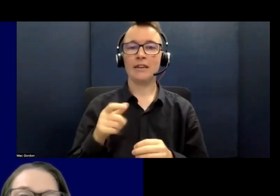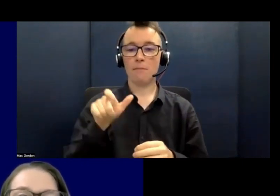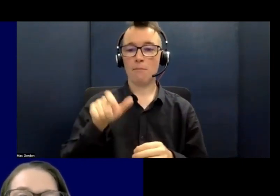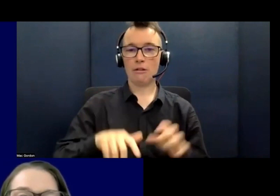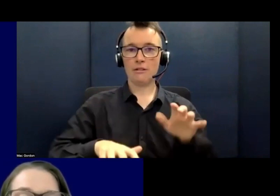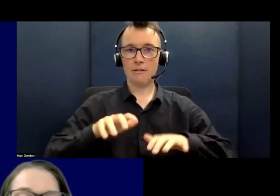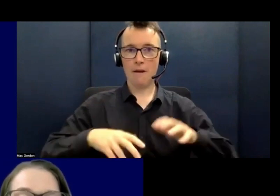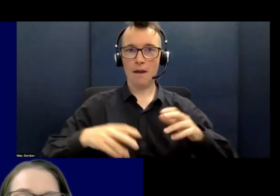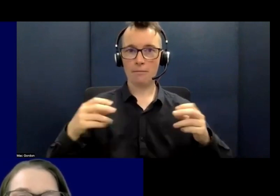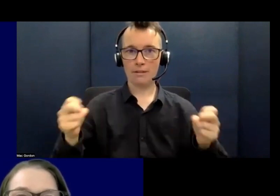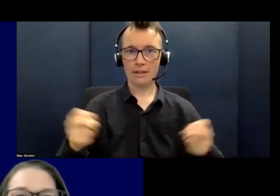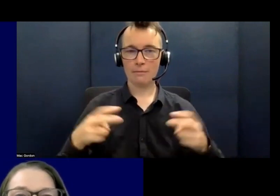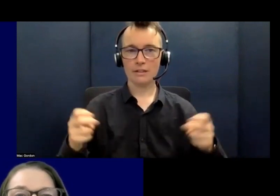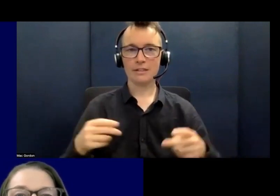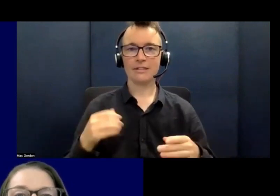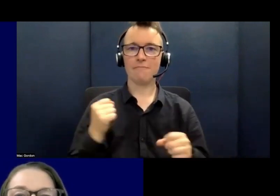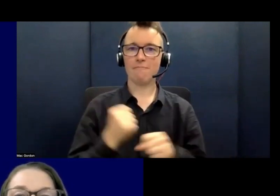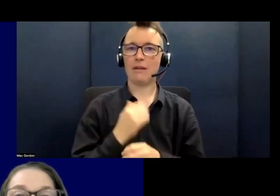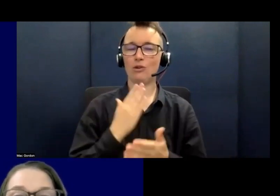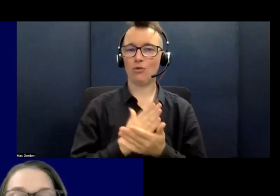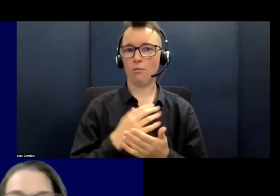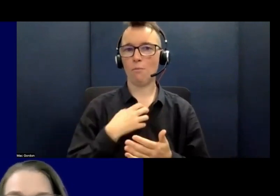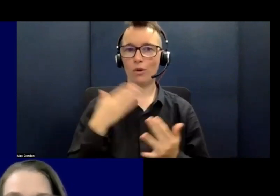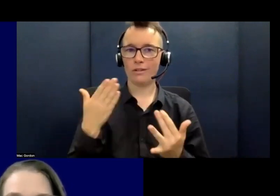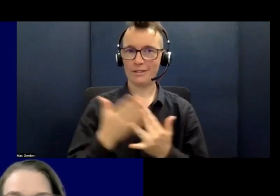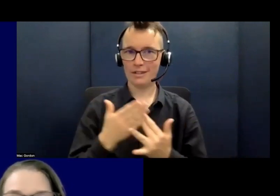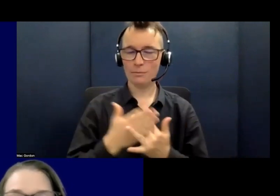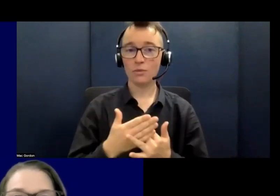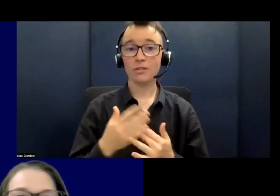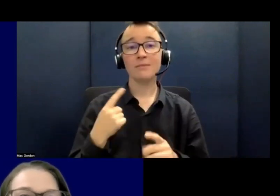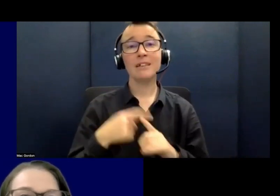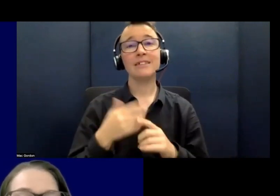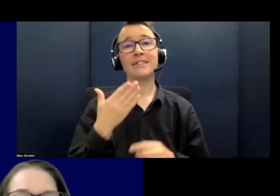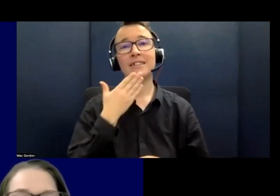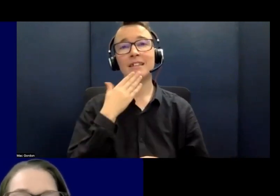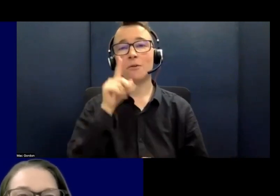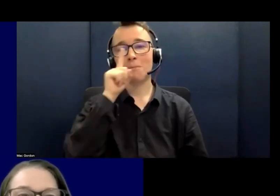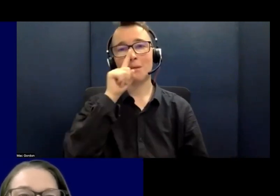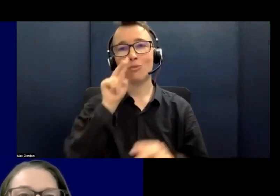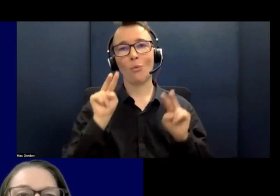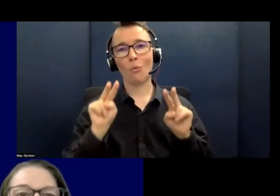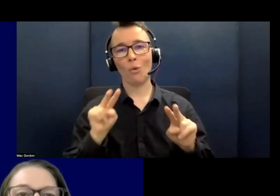has broader reach and to our audience for your attention, interest and thoughtful questions.